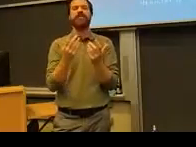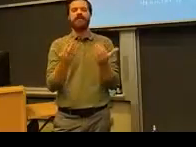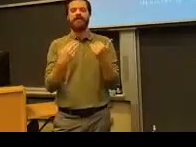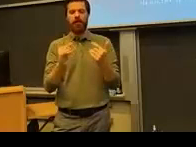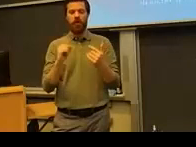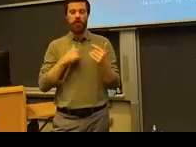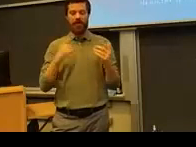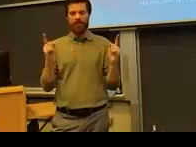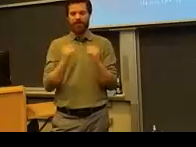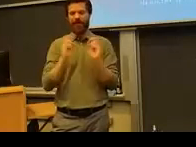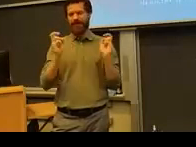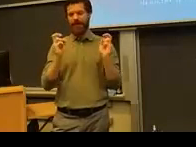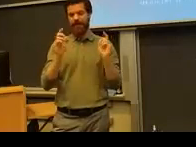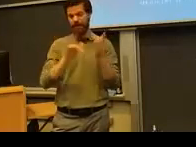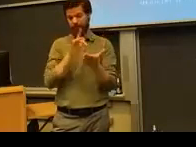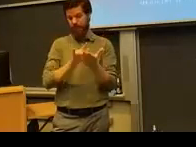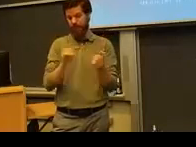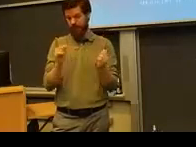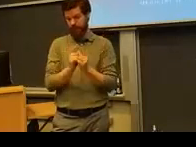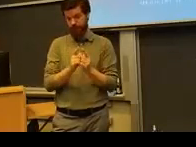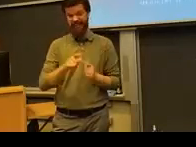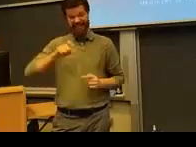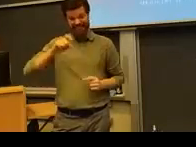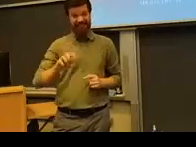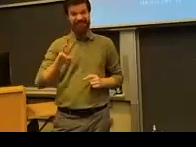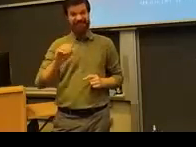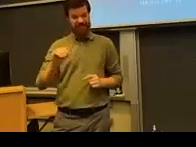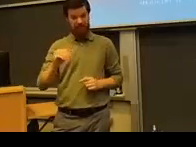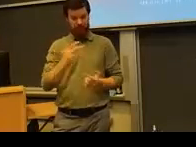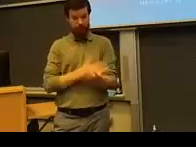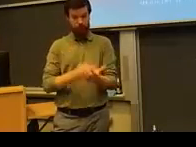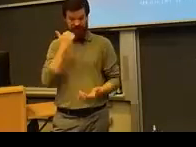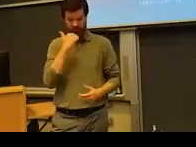middle um does this patient really need that 6 a.m. blood draw every day of the week um could